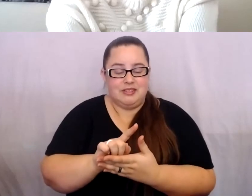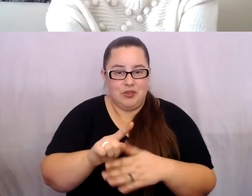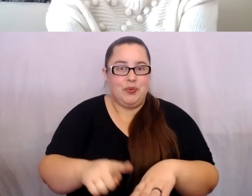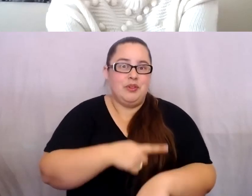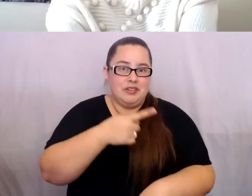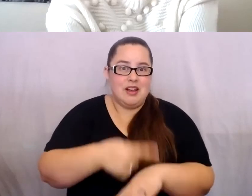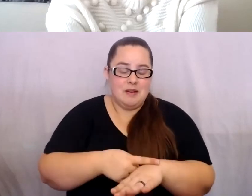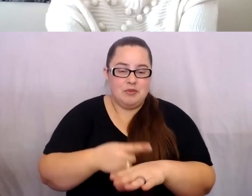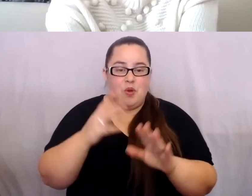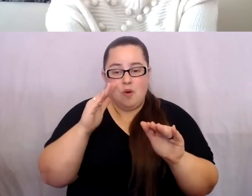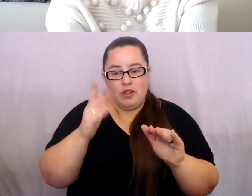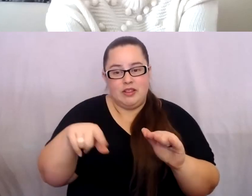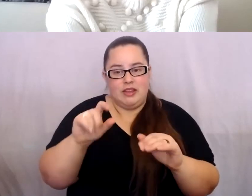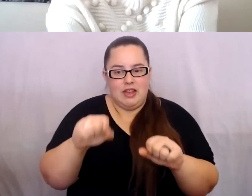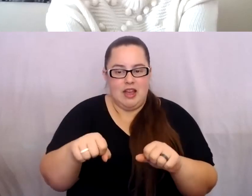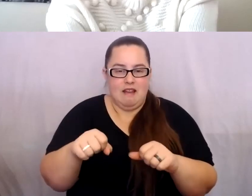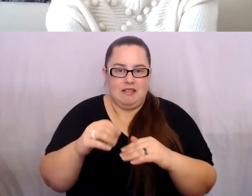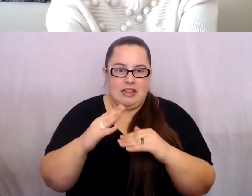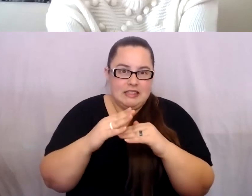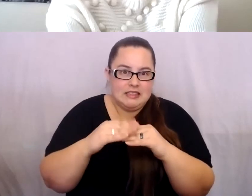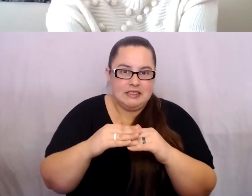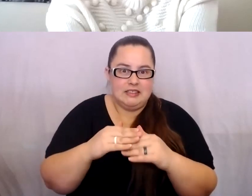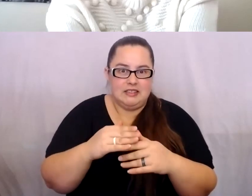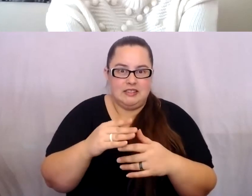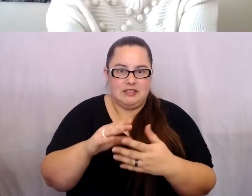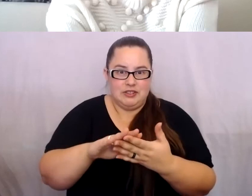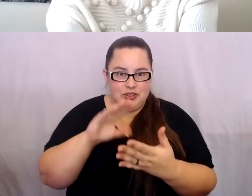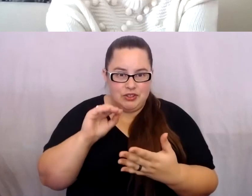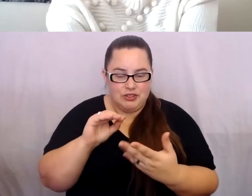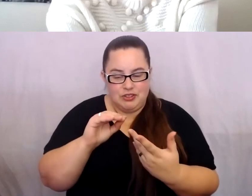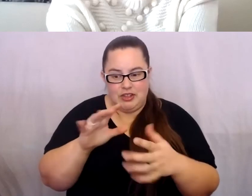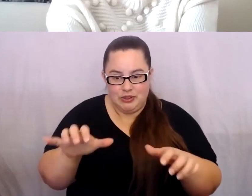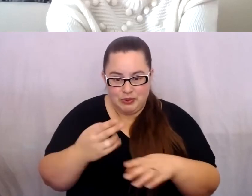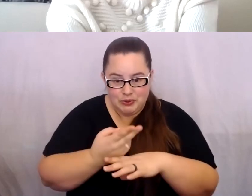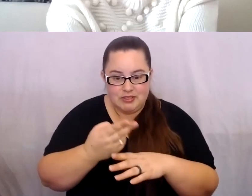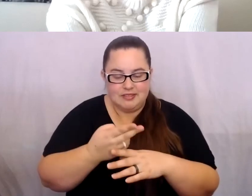At the end of that nine. Hour training. Yeah, I think that's a great idea, Michael.